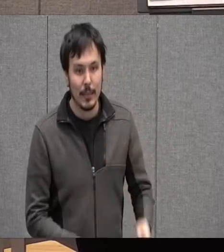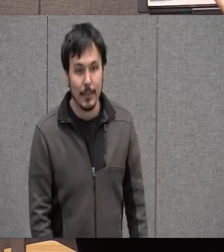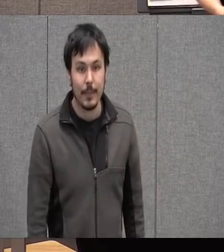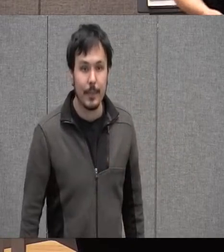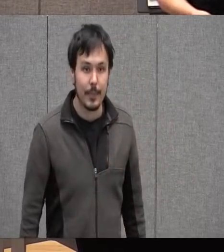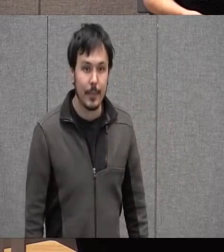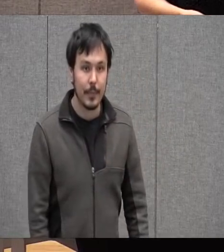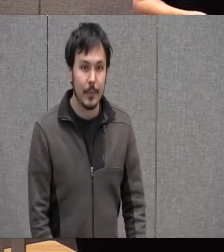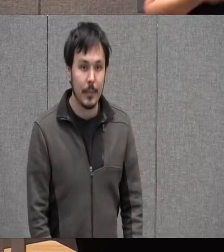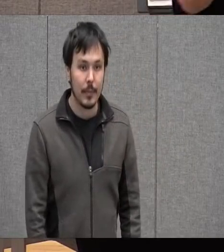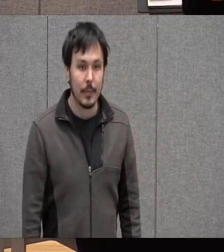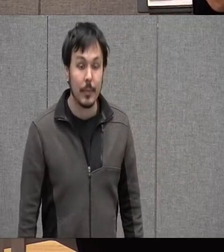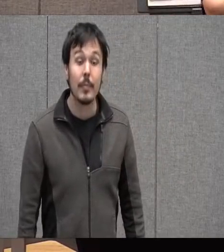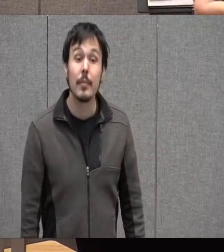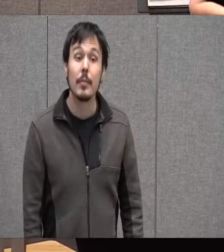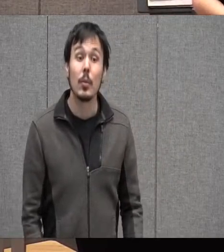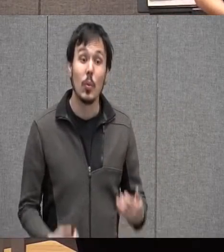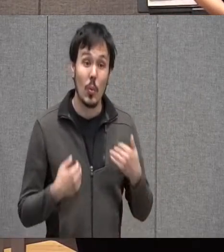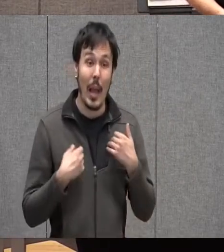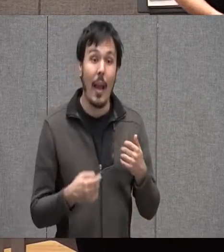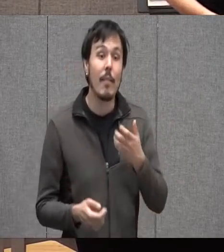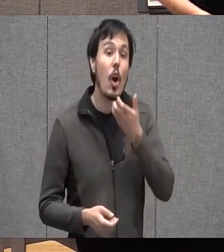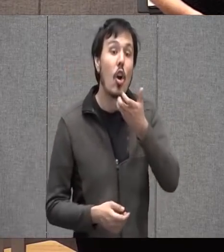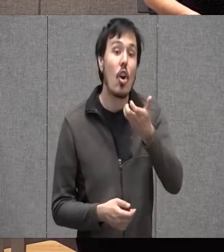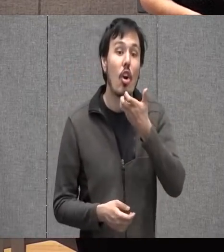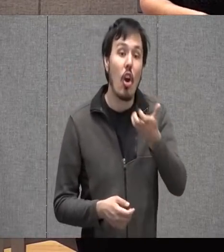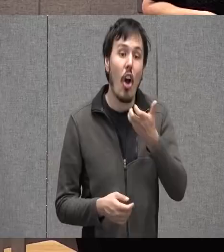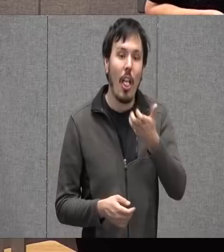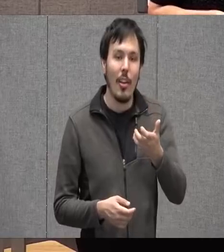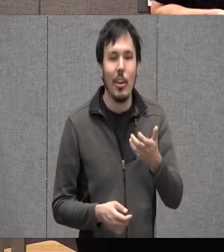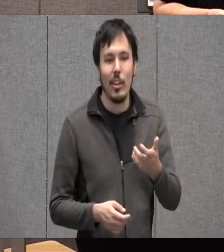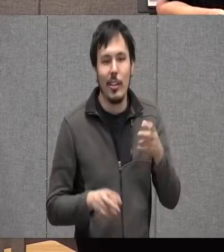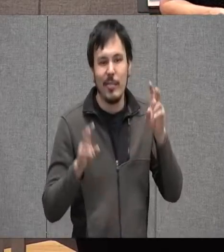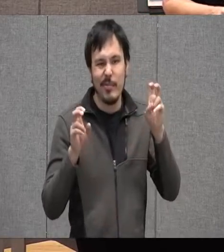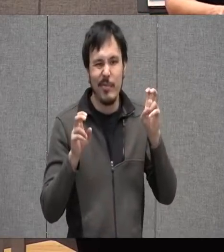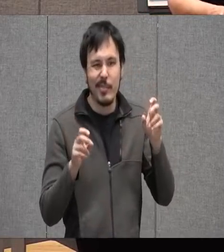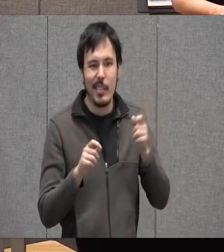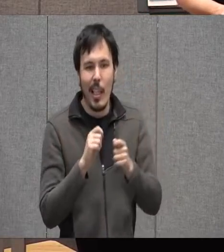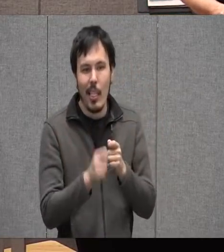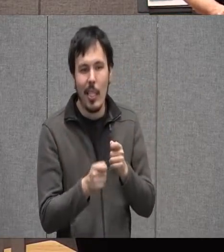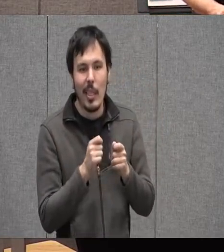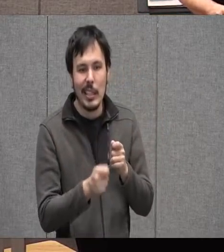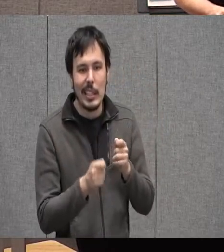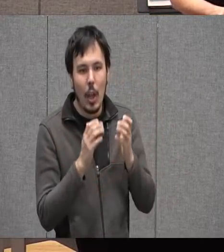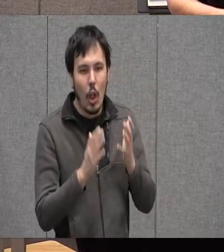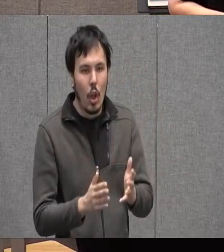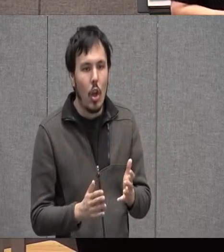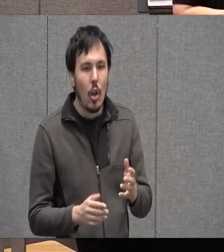All right, so we do have a caller who's, a dealer that's off stage that's going to be doing it. And the other thing that we thought